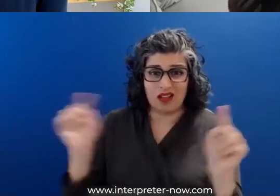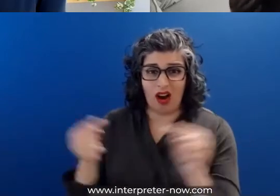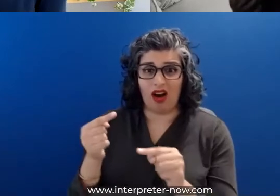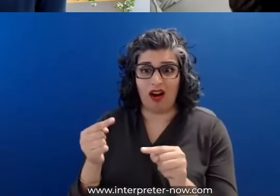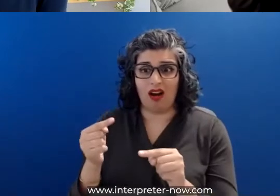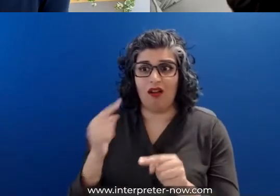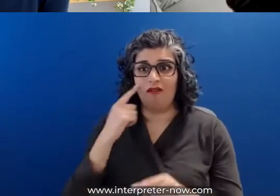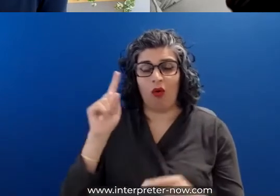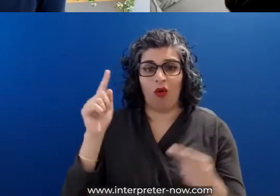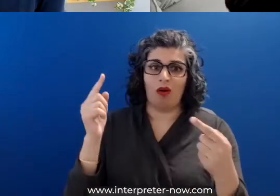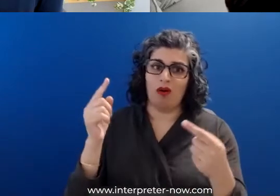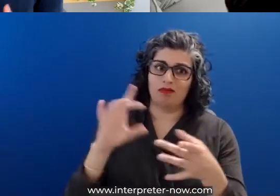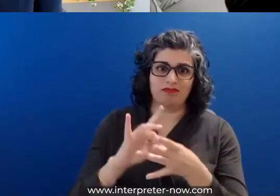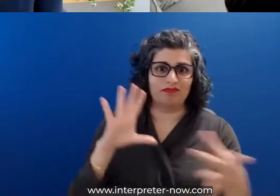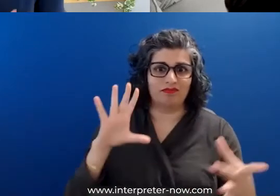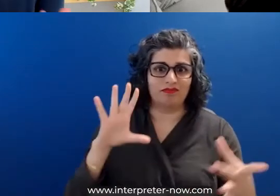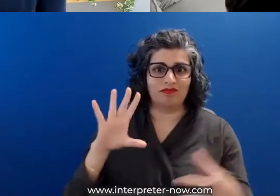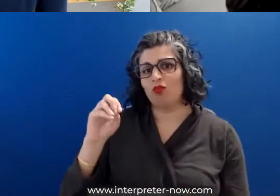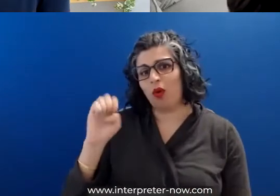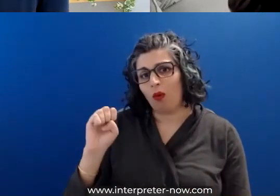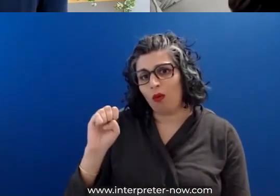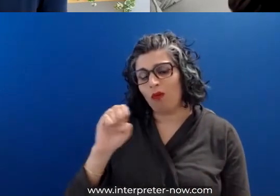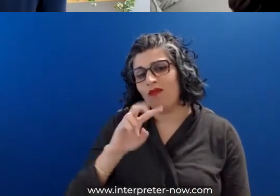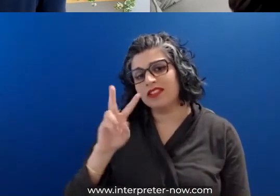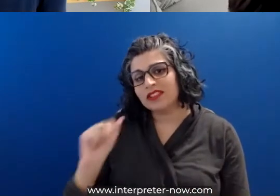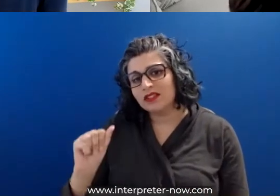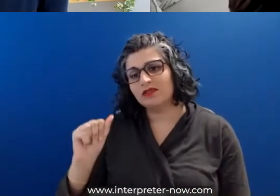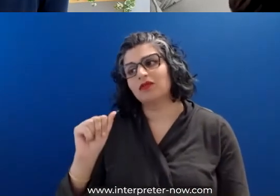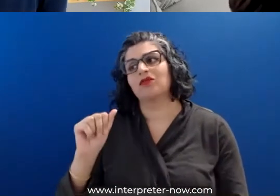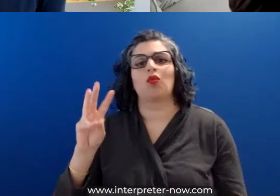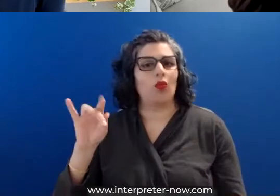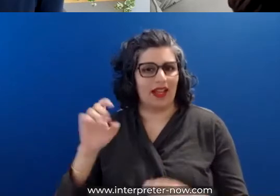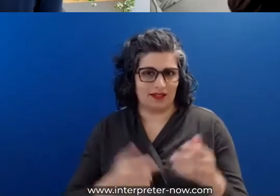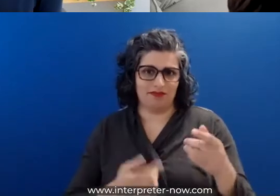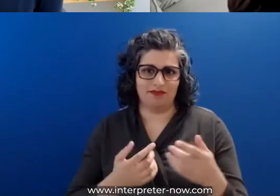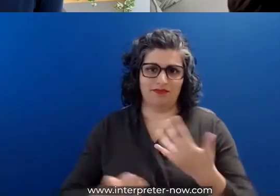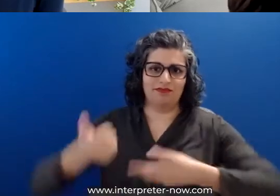about what these technologies are, who they impact on how, and what we can do as colleagues,